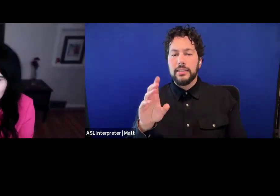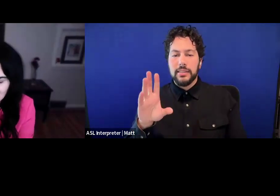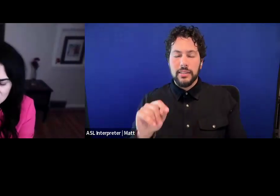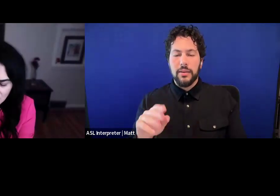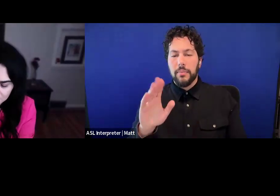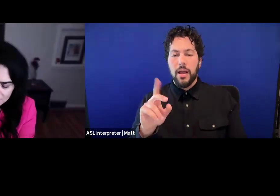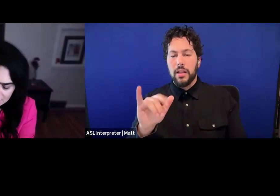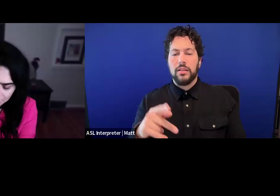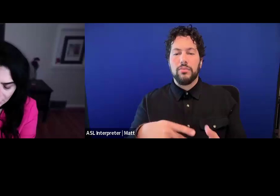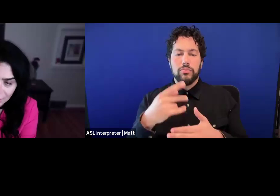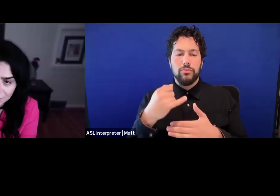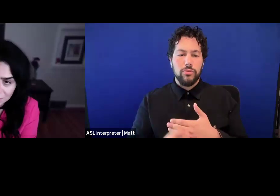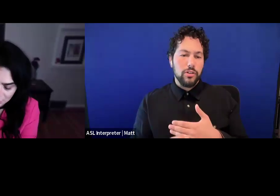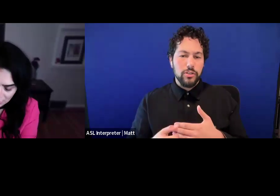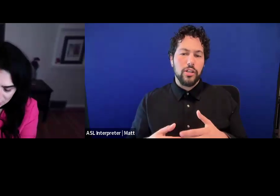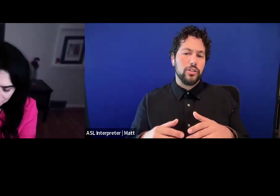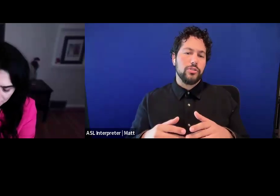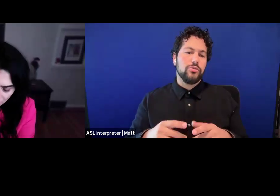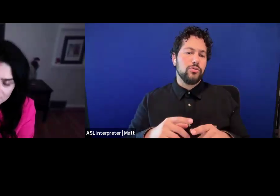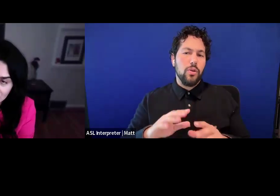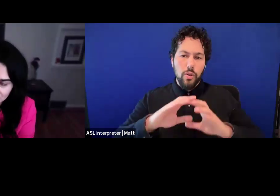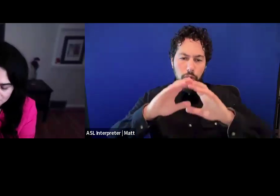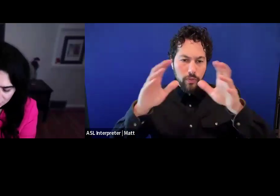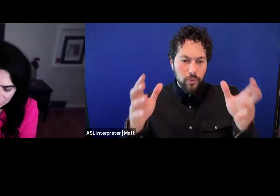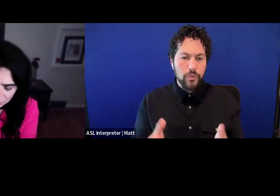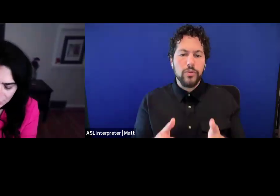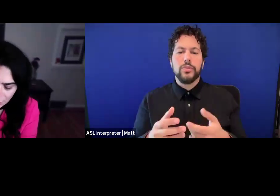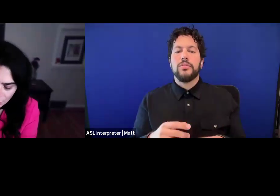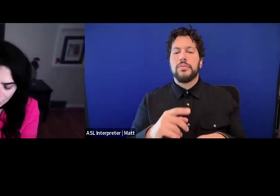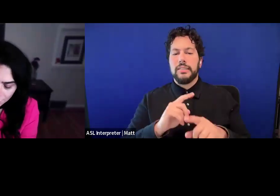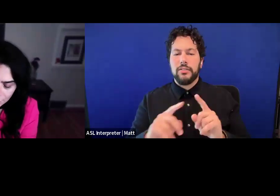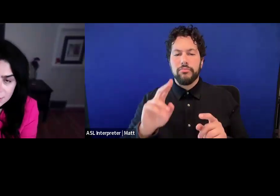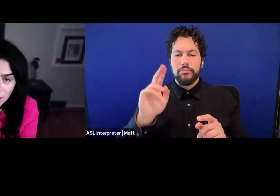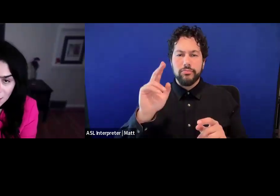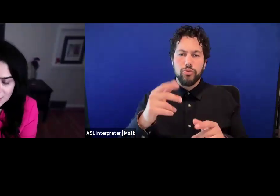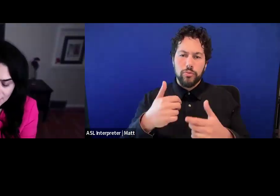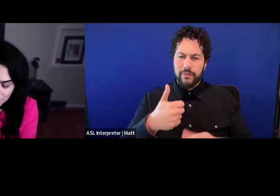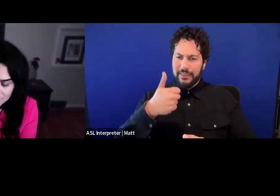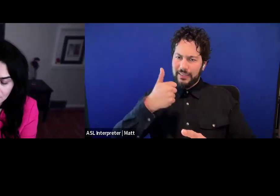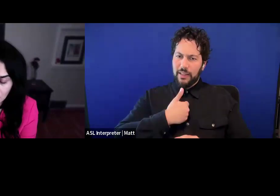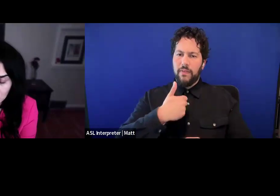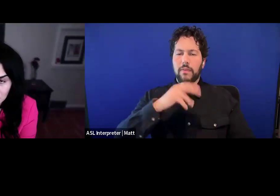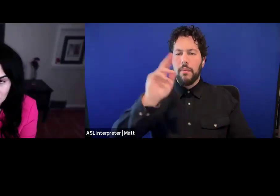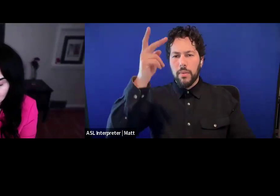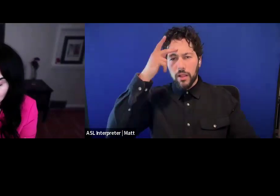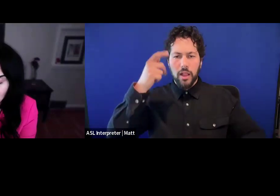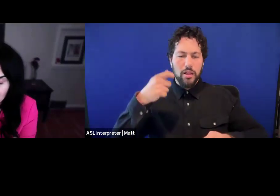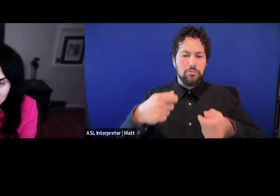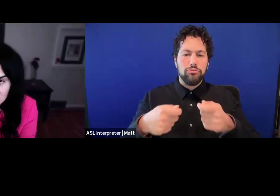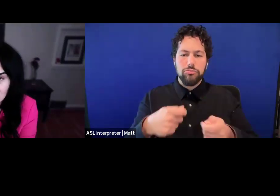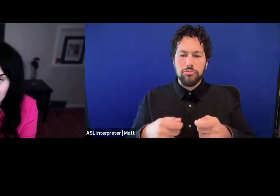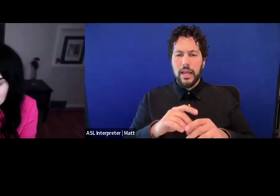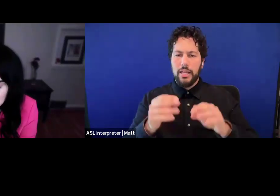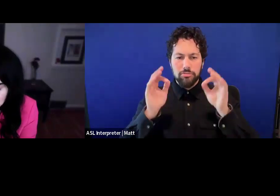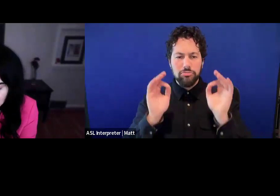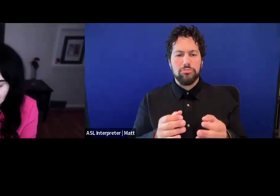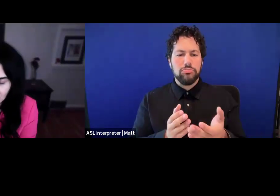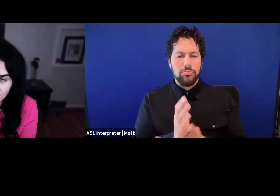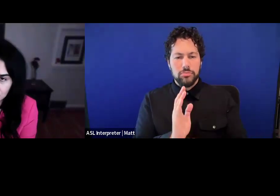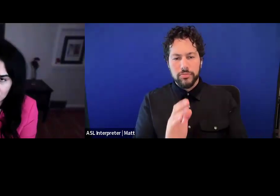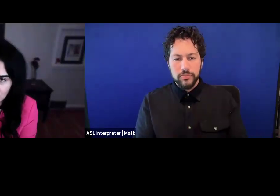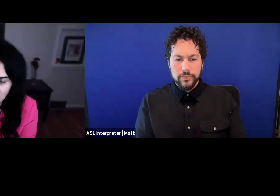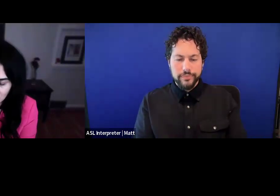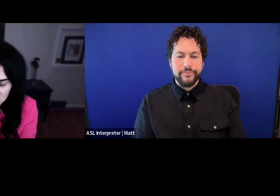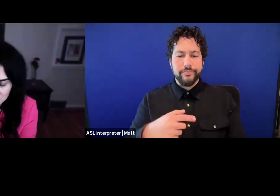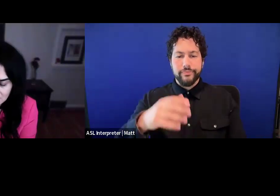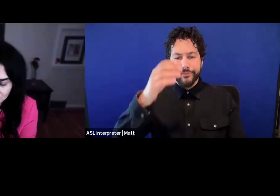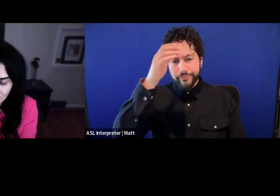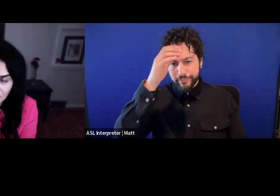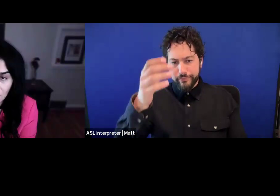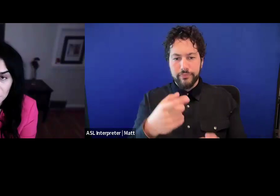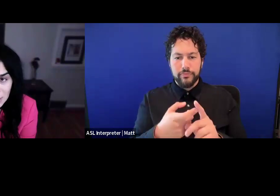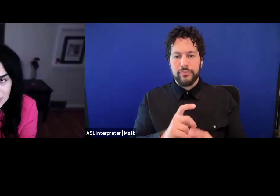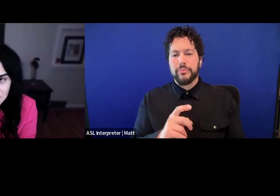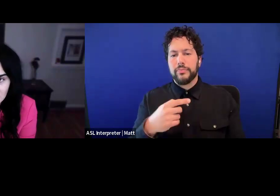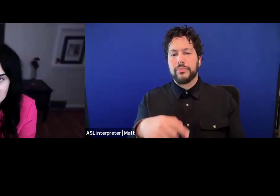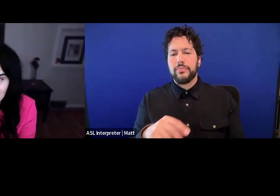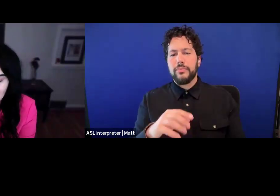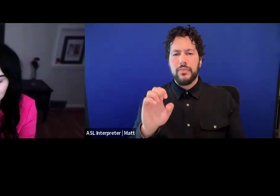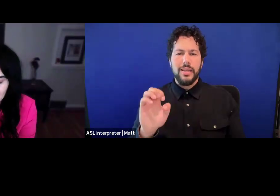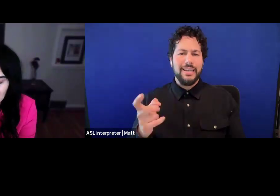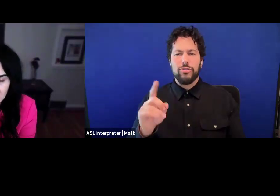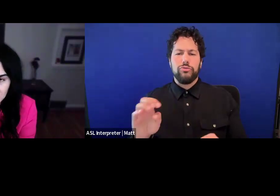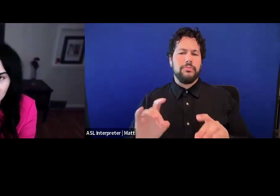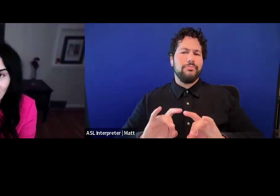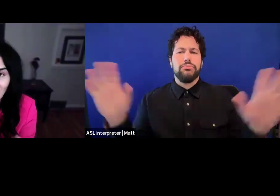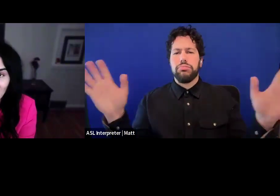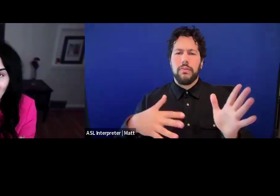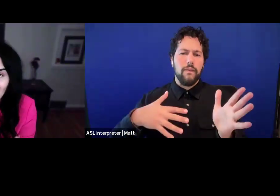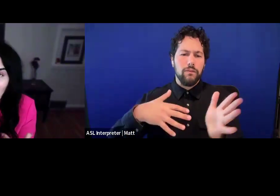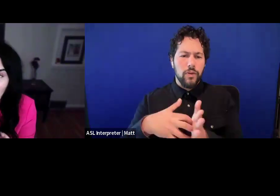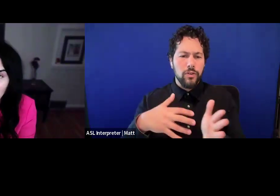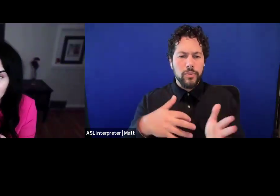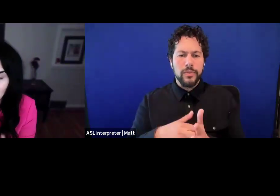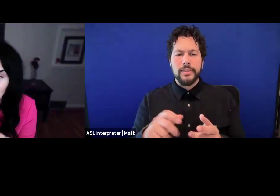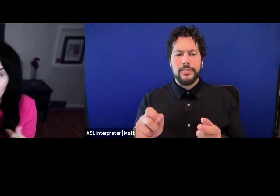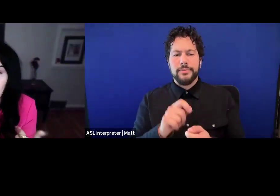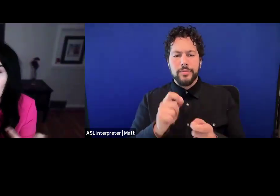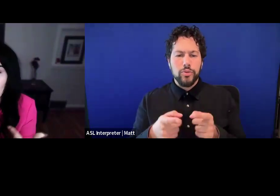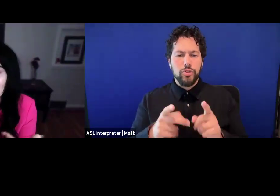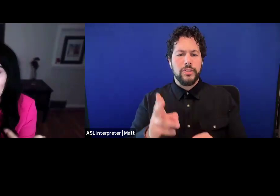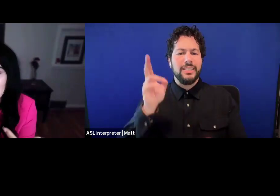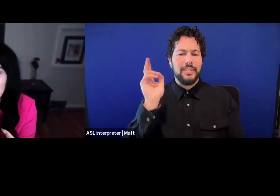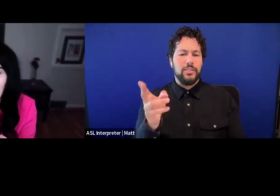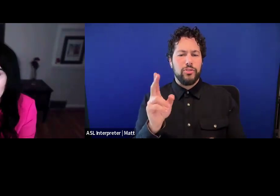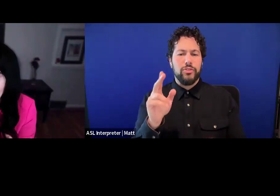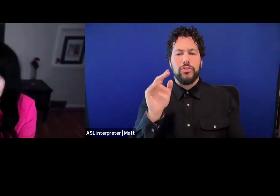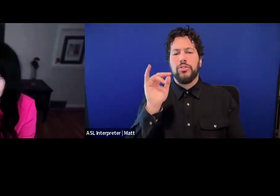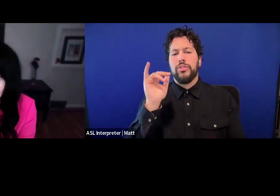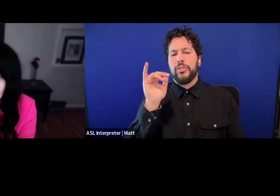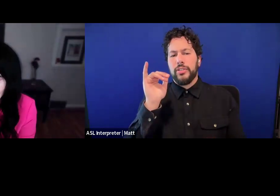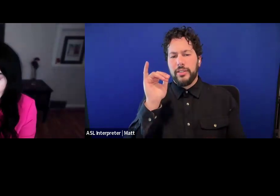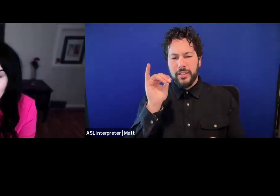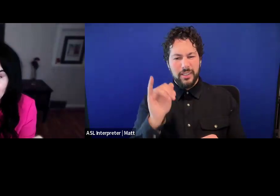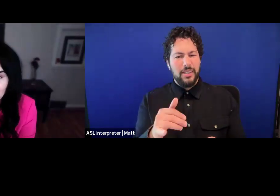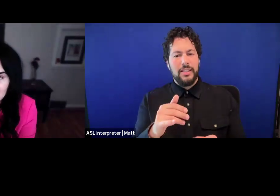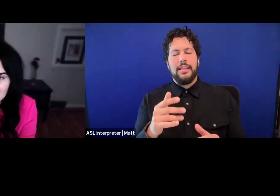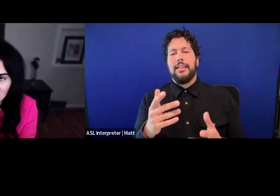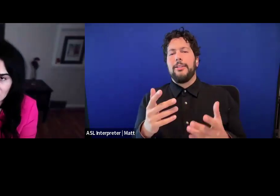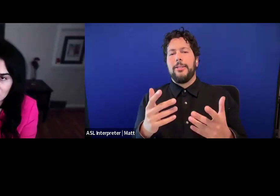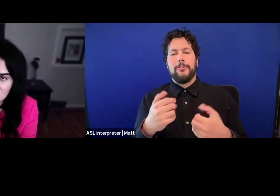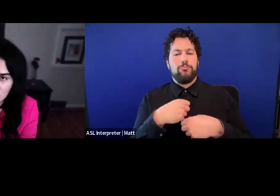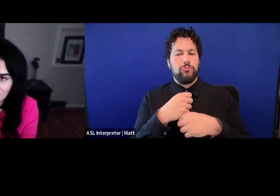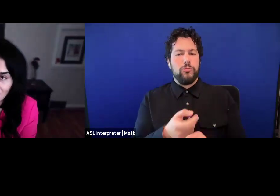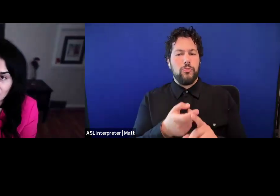sovereignty and determination or self-determination. These concepts emerge from conditions of extreme vulnerability, specifically through histories that configured an economy of bodily responsiveness, differentiating between.